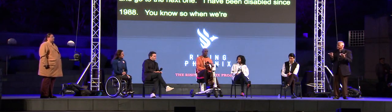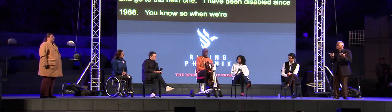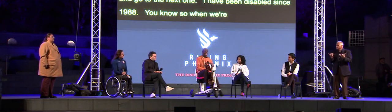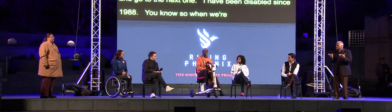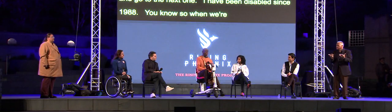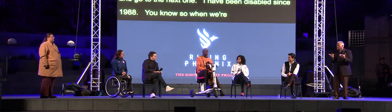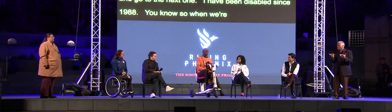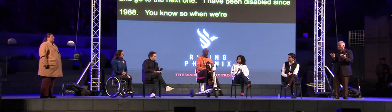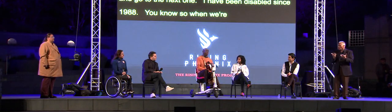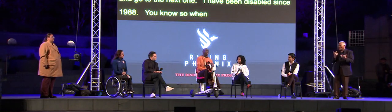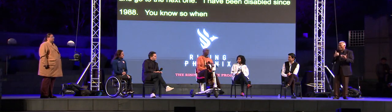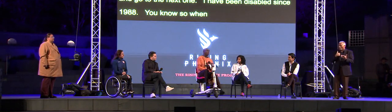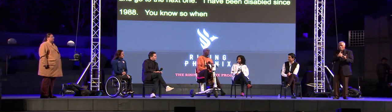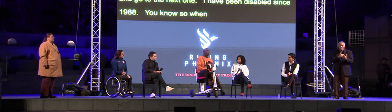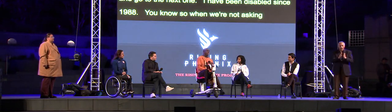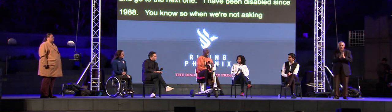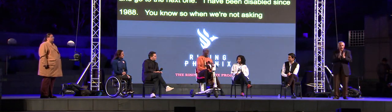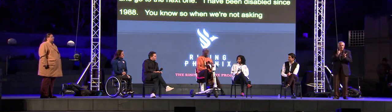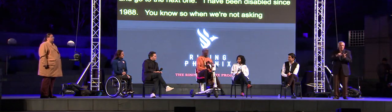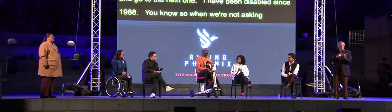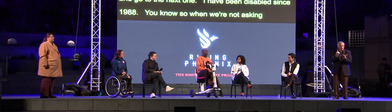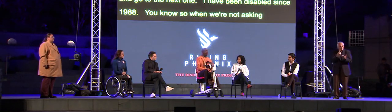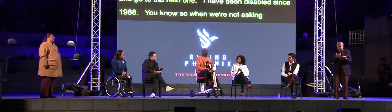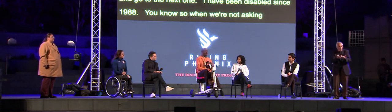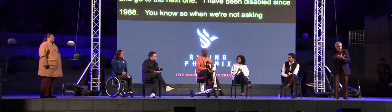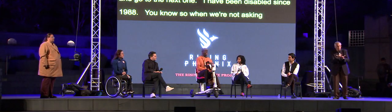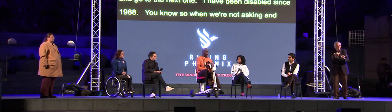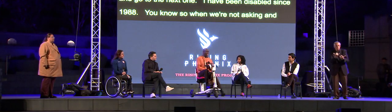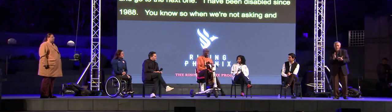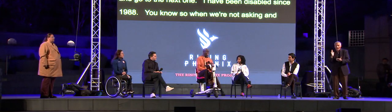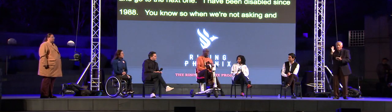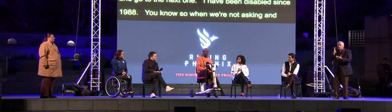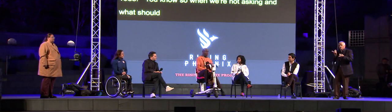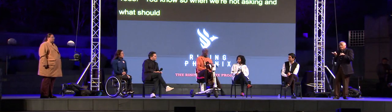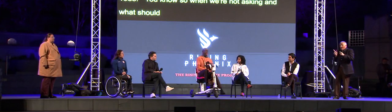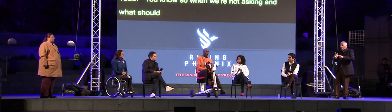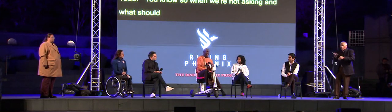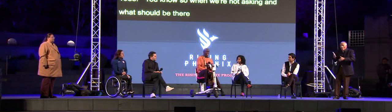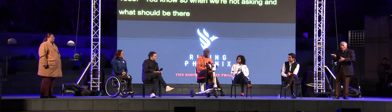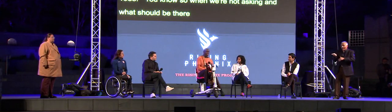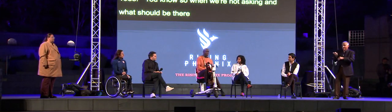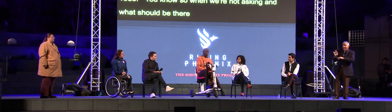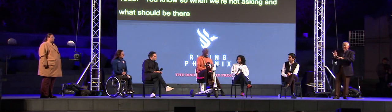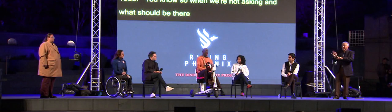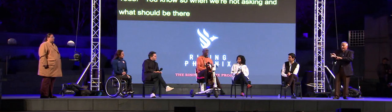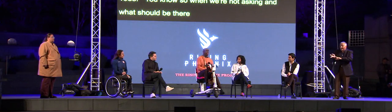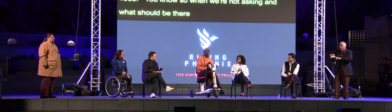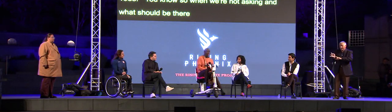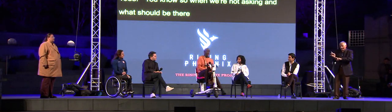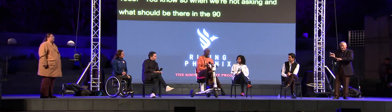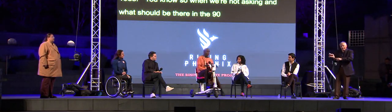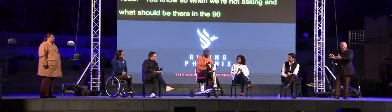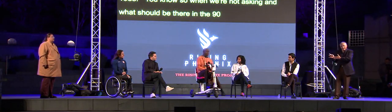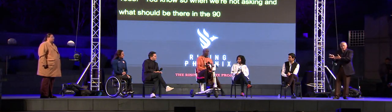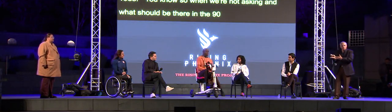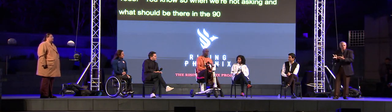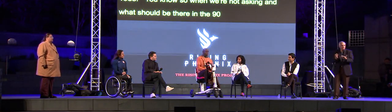We're asking for what should have been there in the '90s, in the '80s, and now.